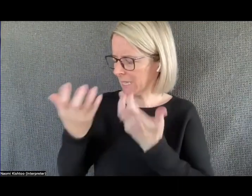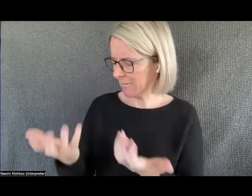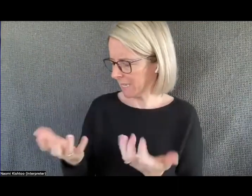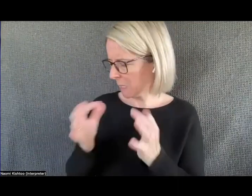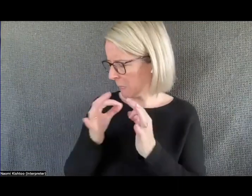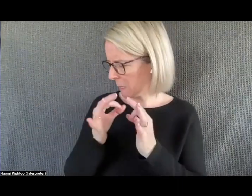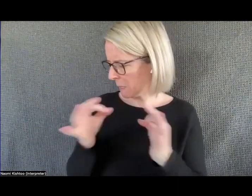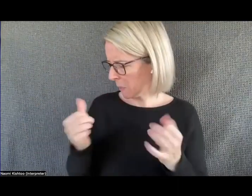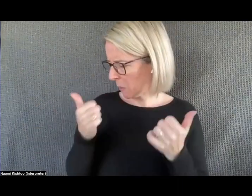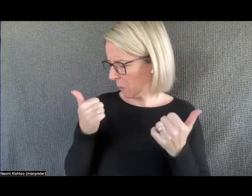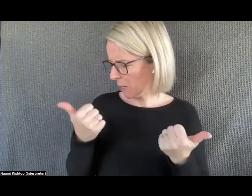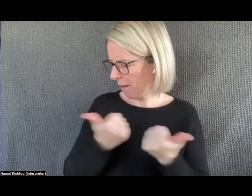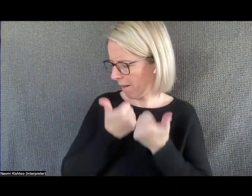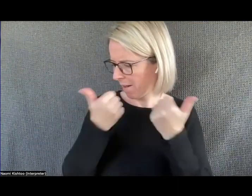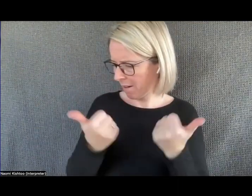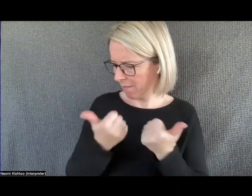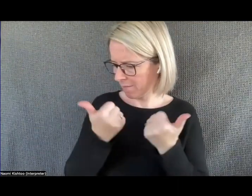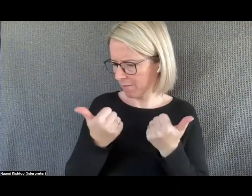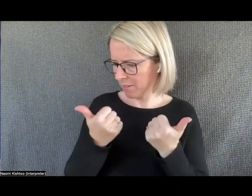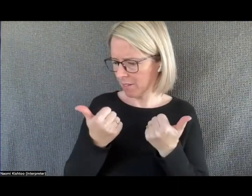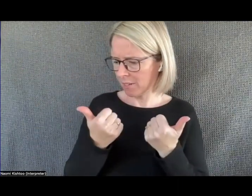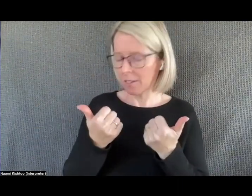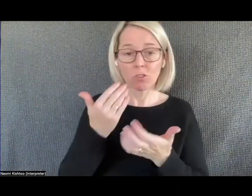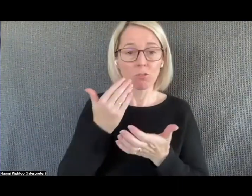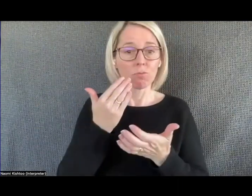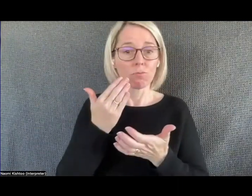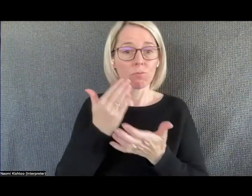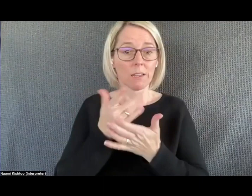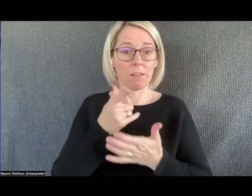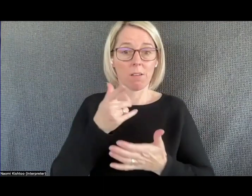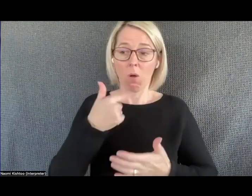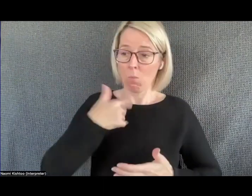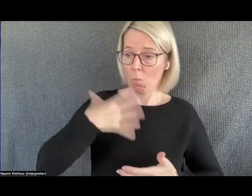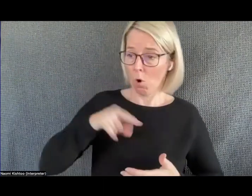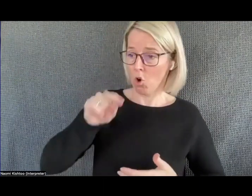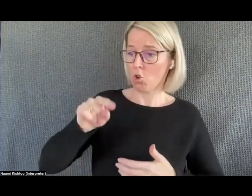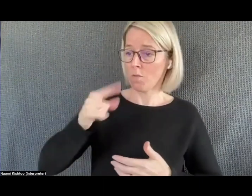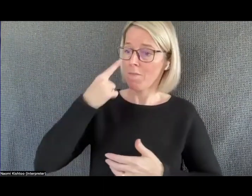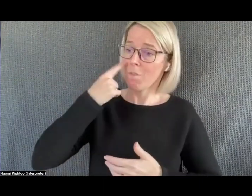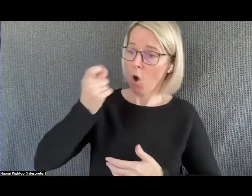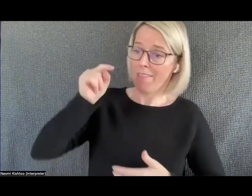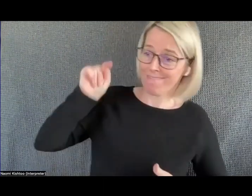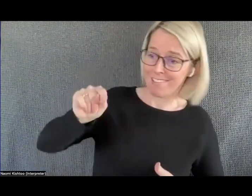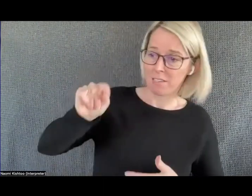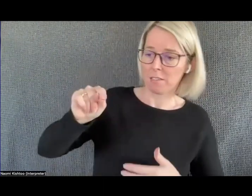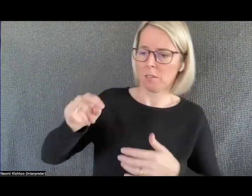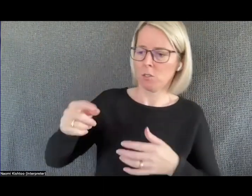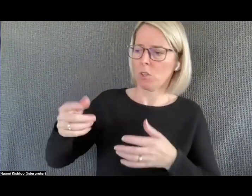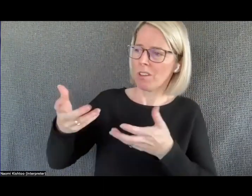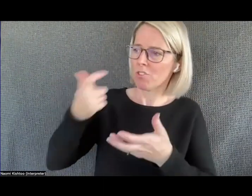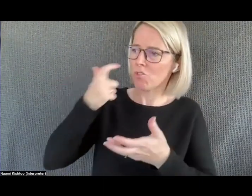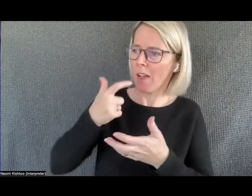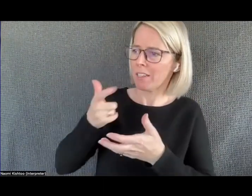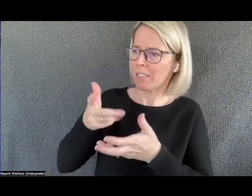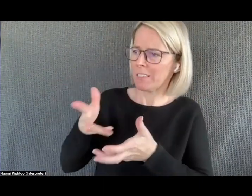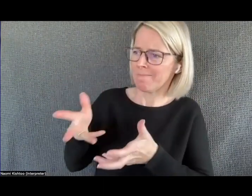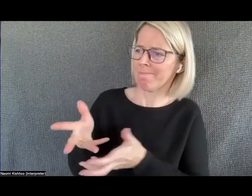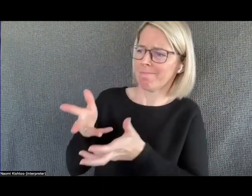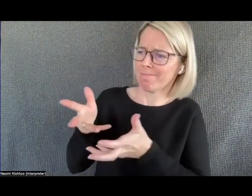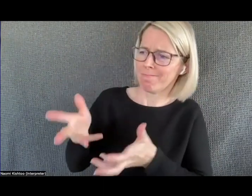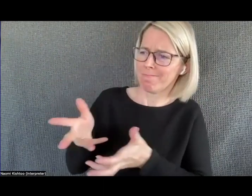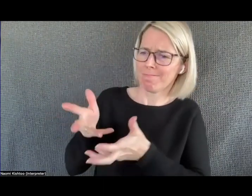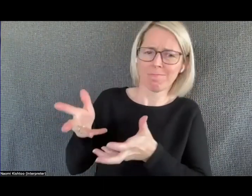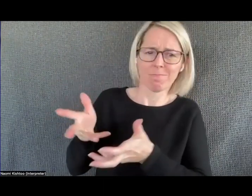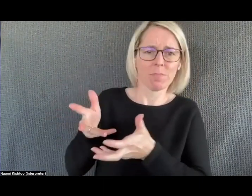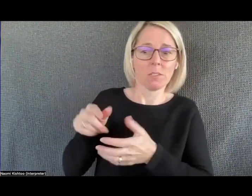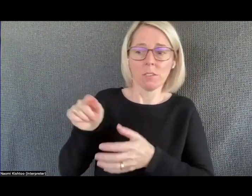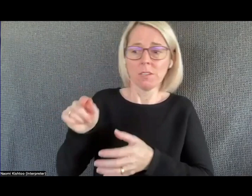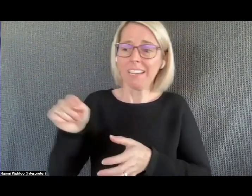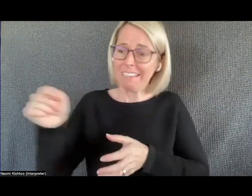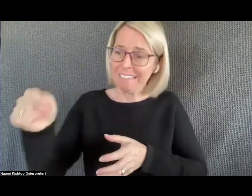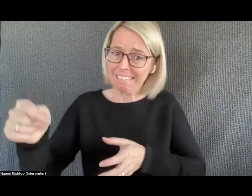really want you to find this bit on the object”, or “the button”, or “If you push this bit, this